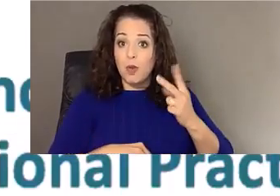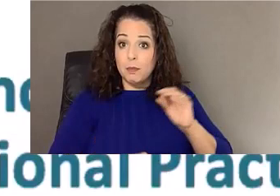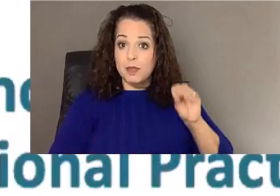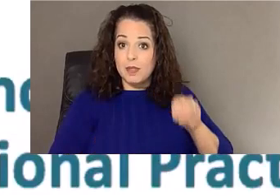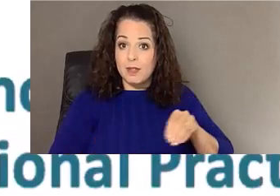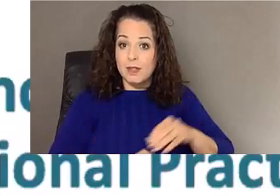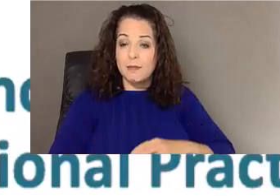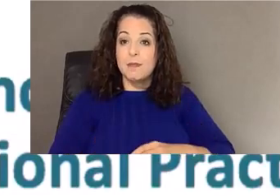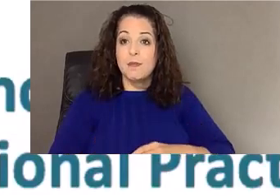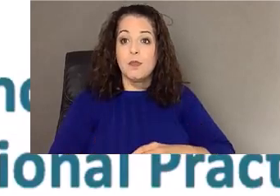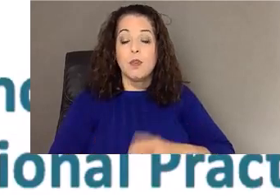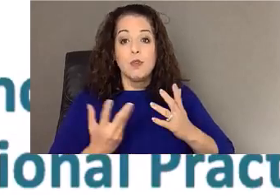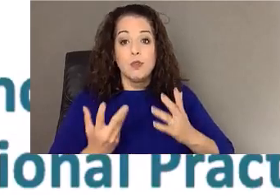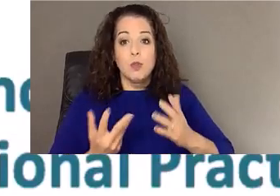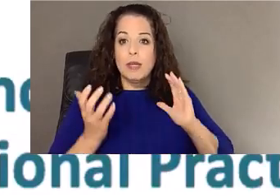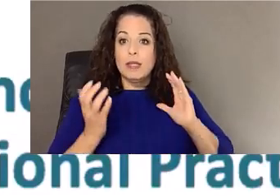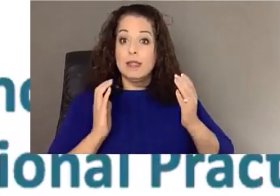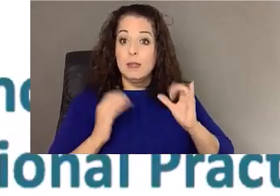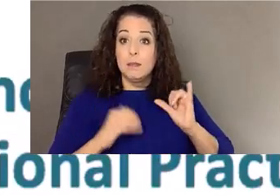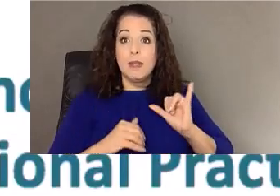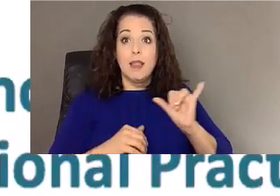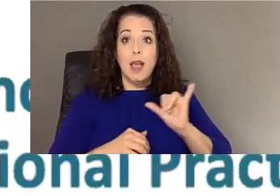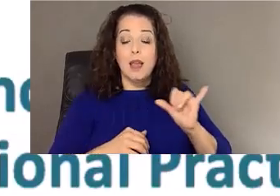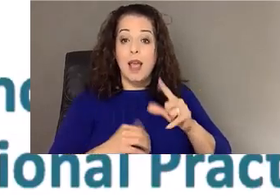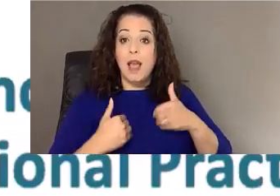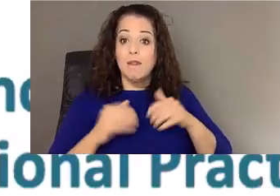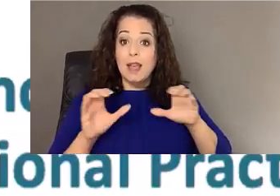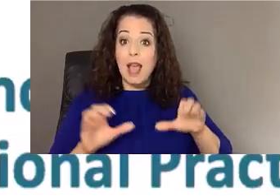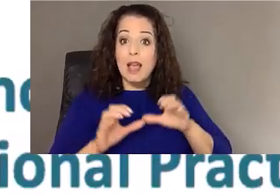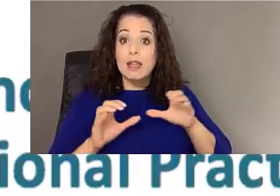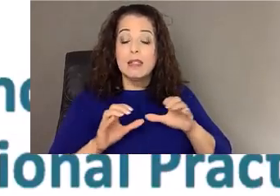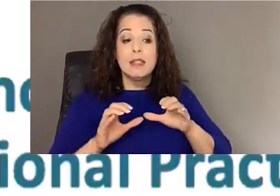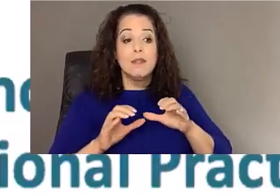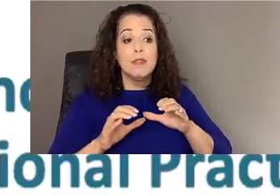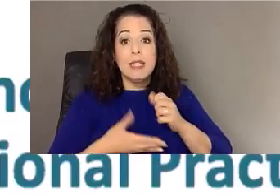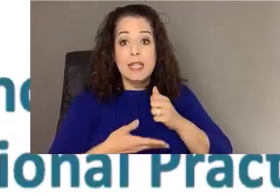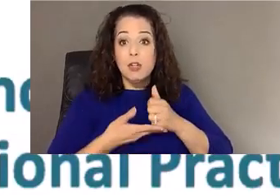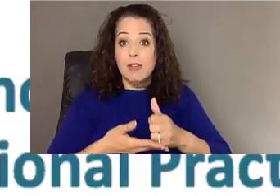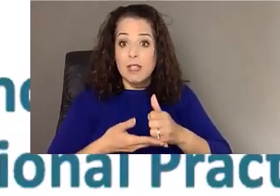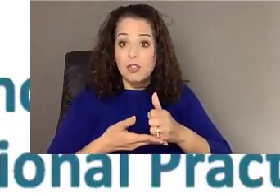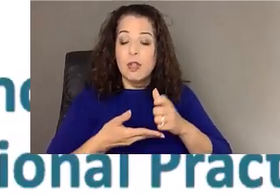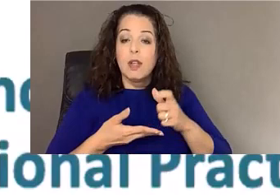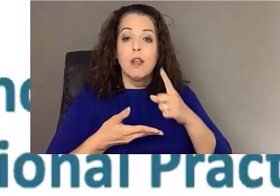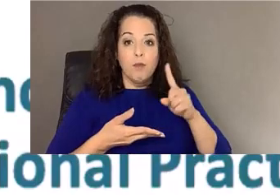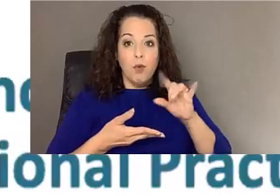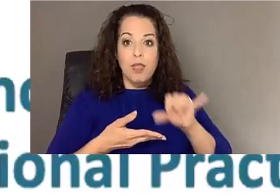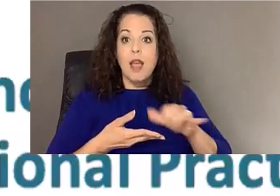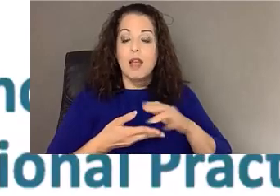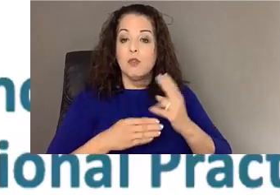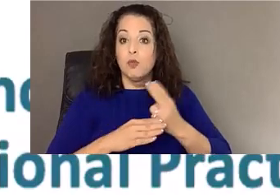So it seemed that having active intervention or using active intervention is more effective, especially